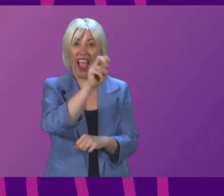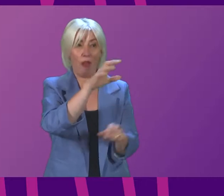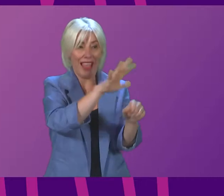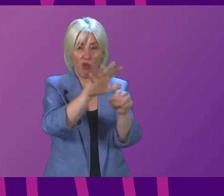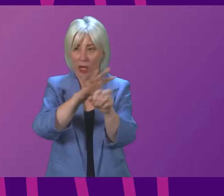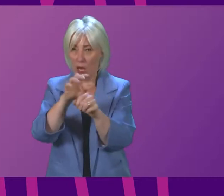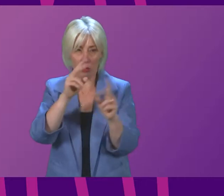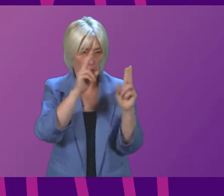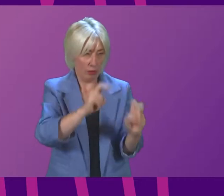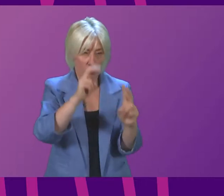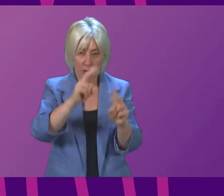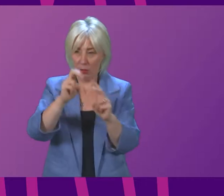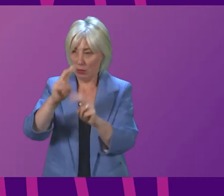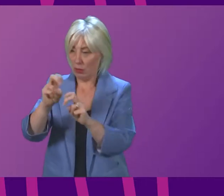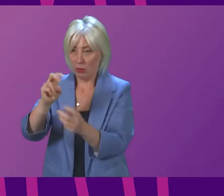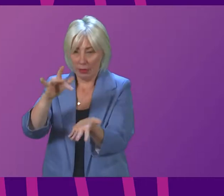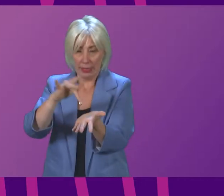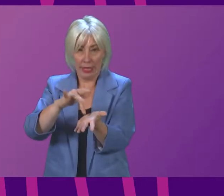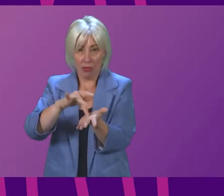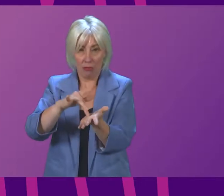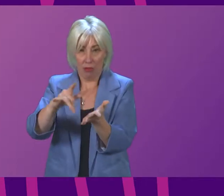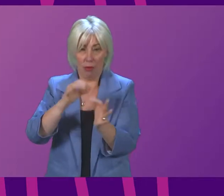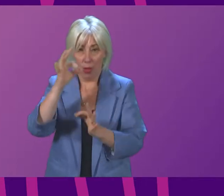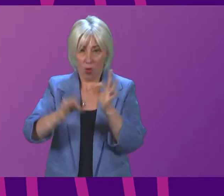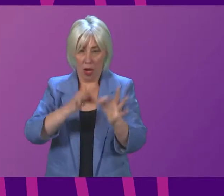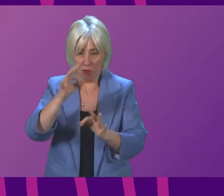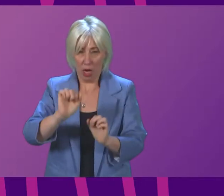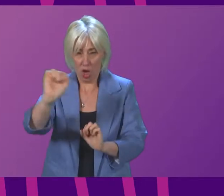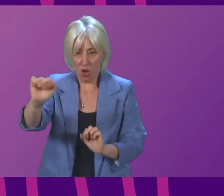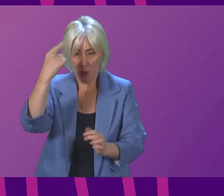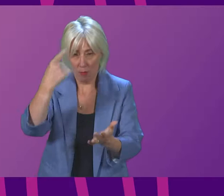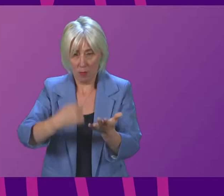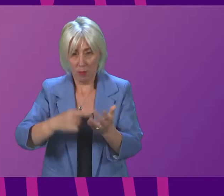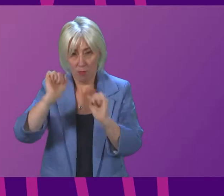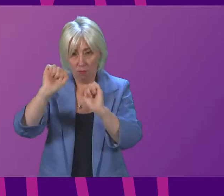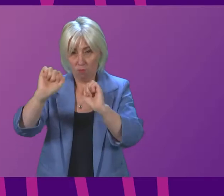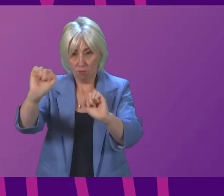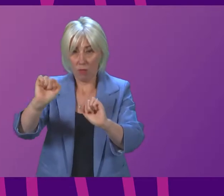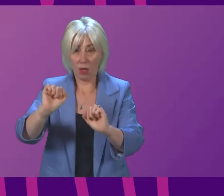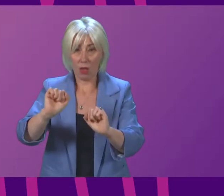at the heart of the inquiry’s terms of reference. It will be up to Lady Poole to determine how best